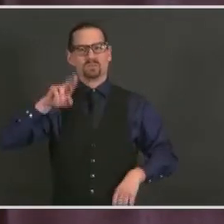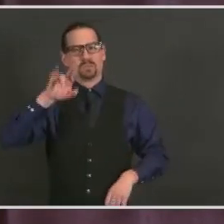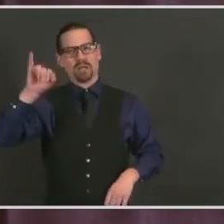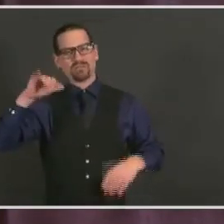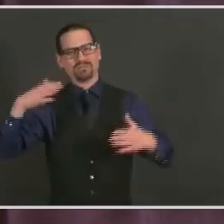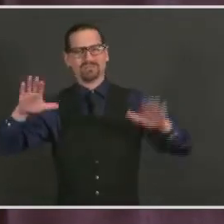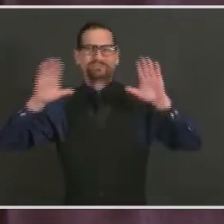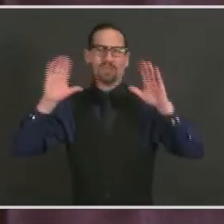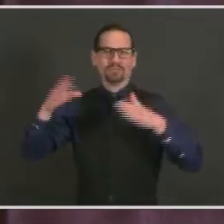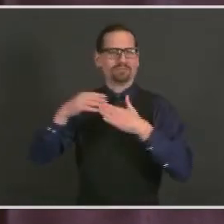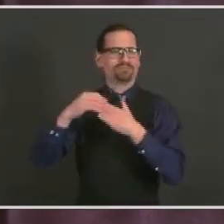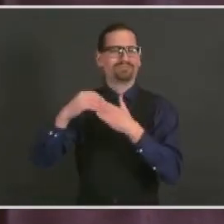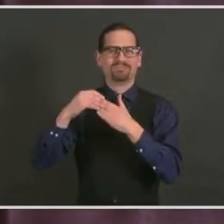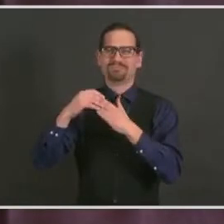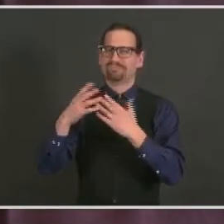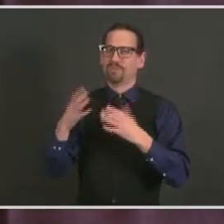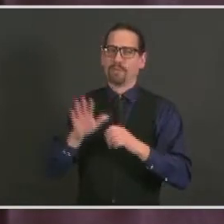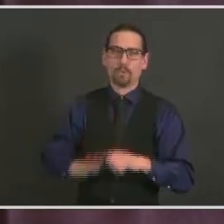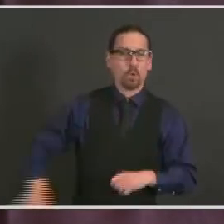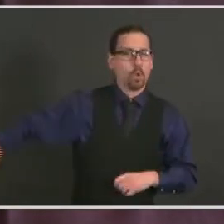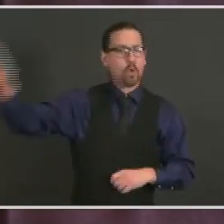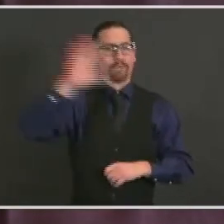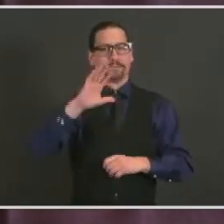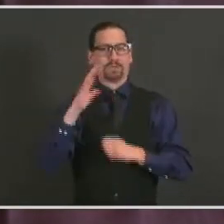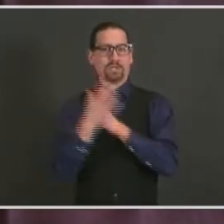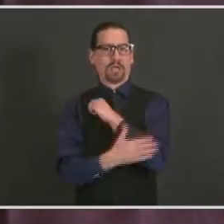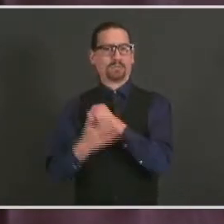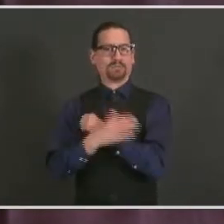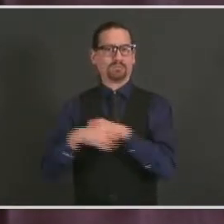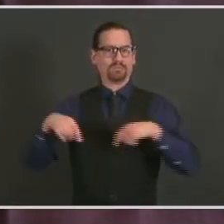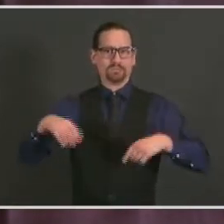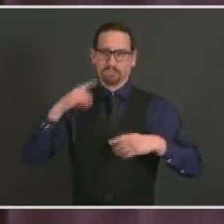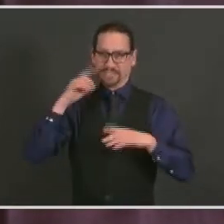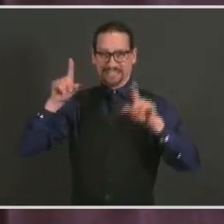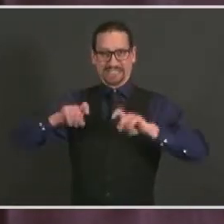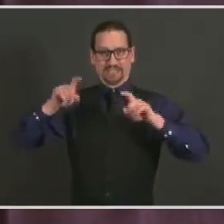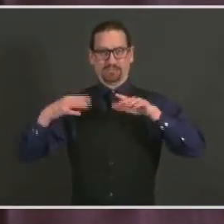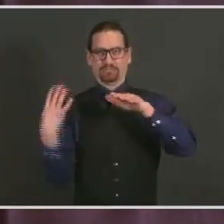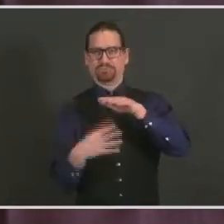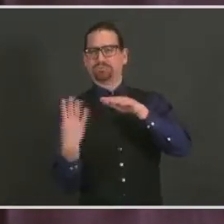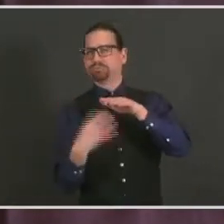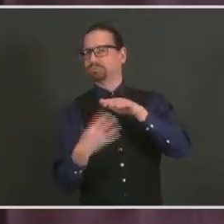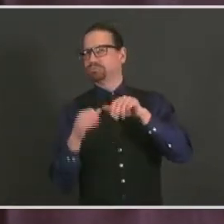MORE IMPORTANT THAN EVER. IT'S A GREAT THING THAT RHODE ISLAND IS LEADING THE NATION